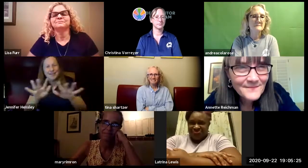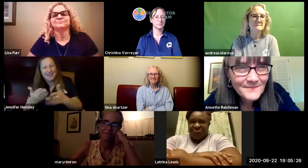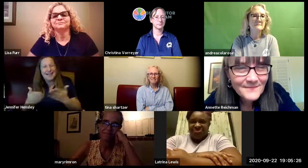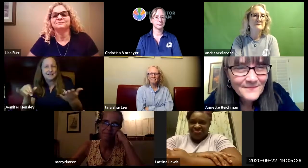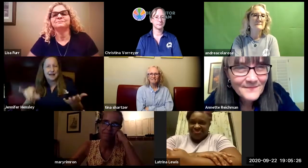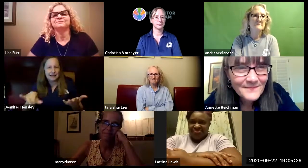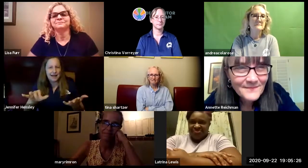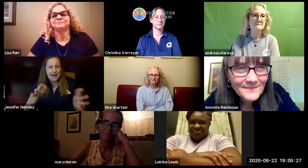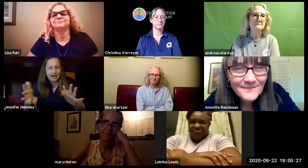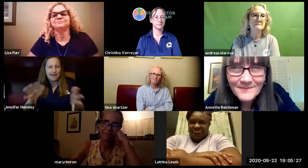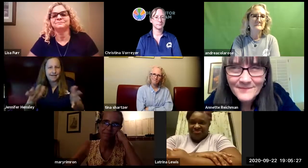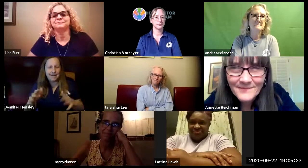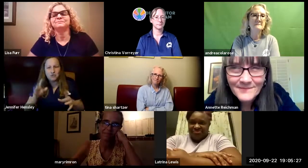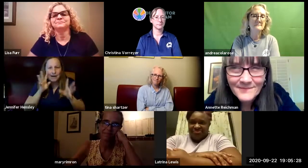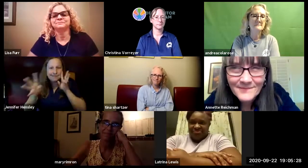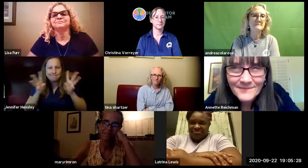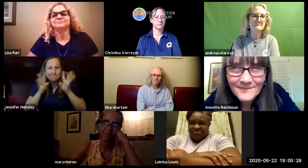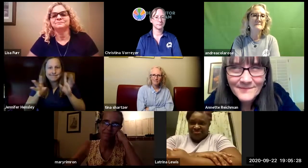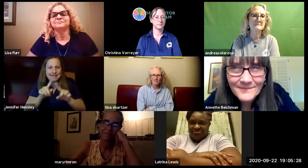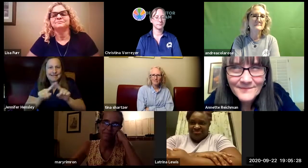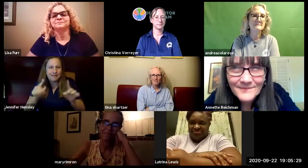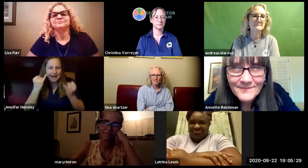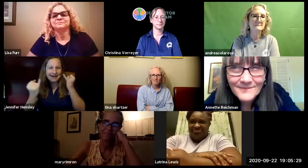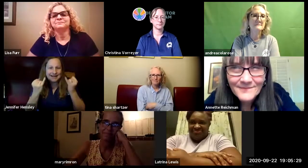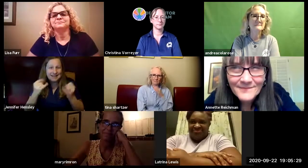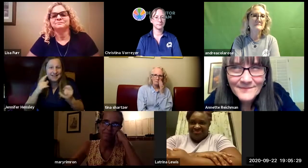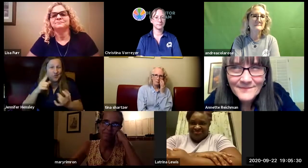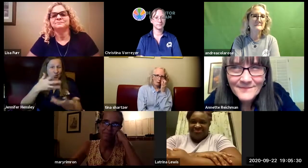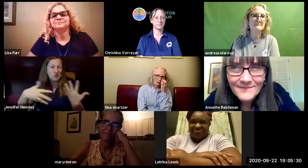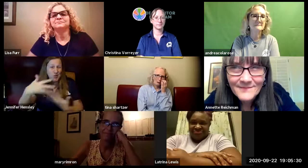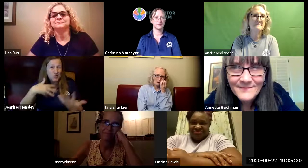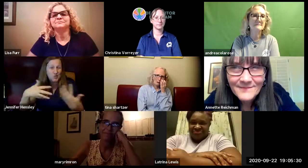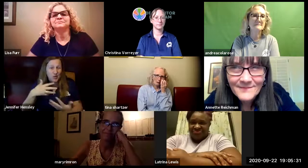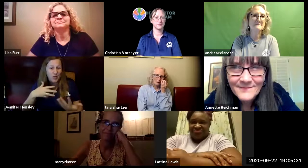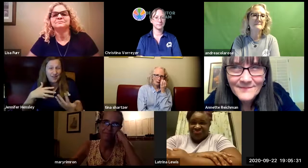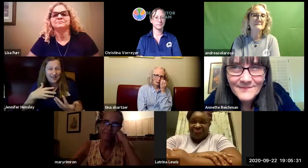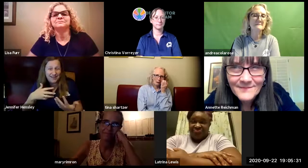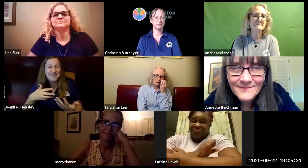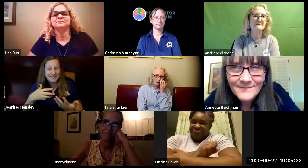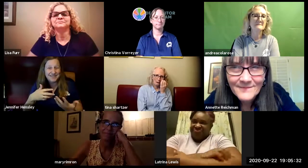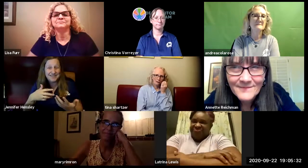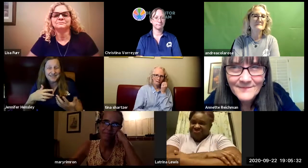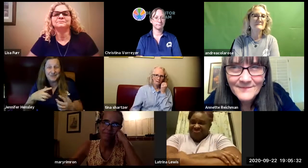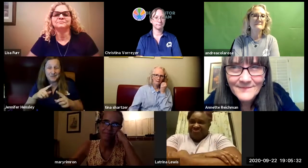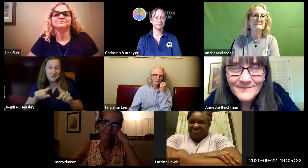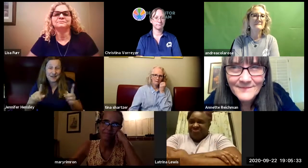or after school things like that so just trying to be creative and come up with